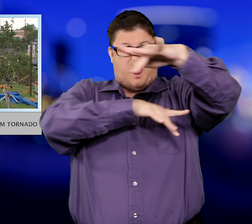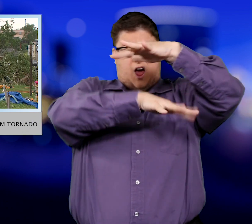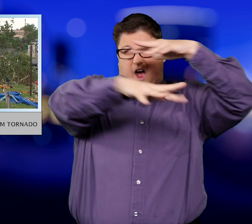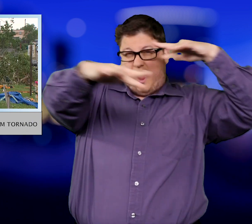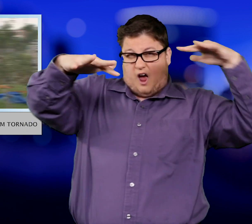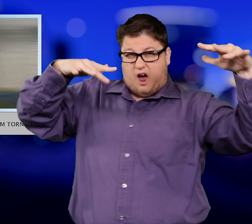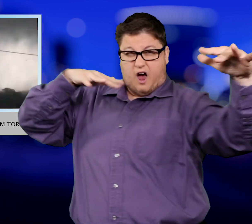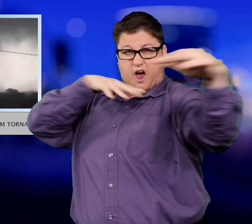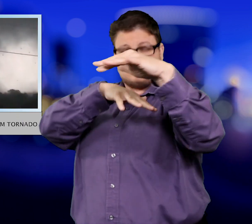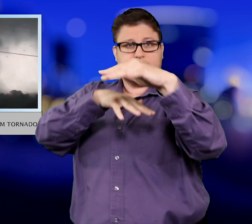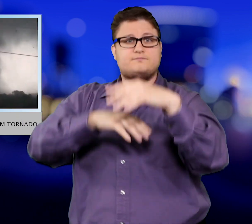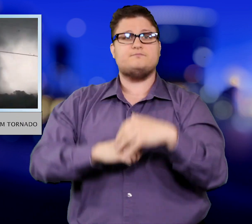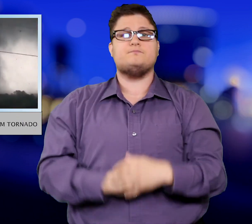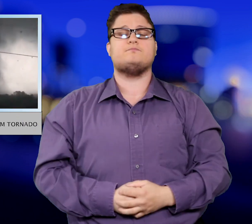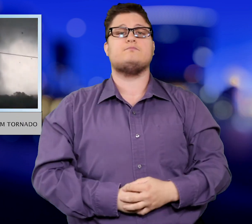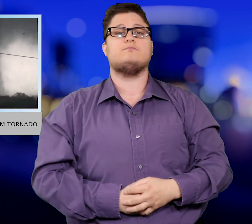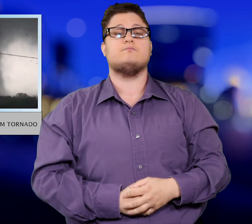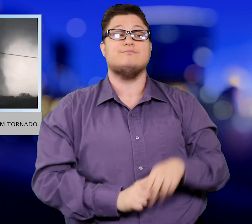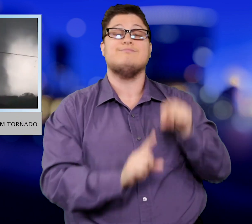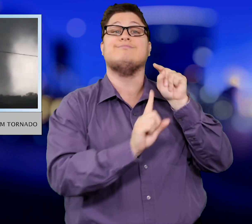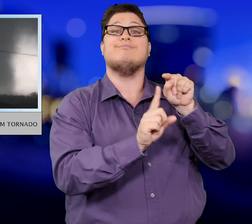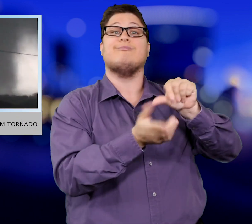into the air.